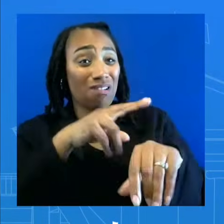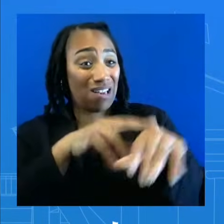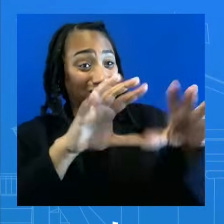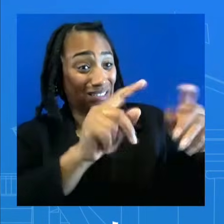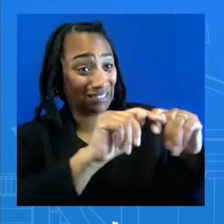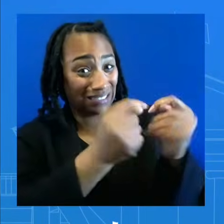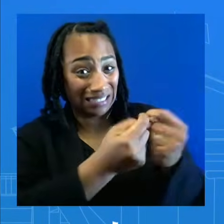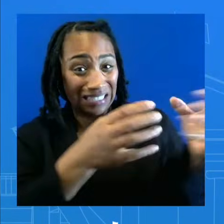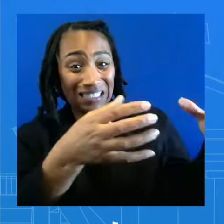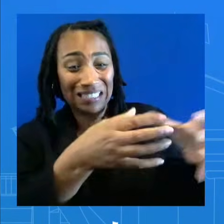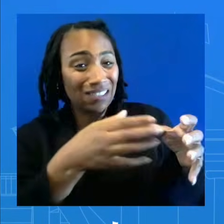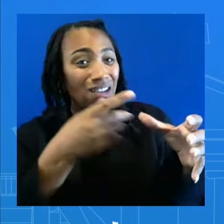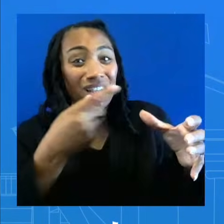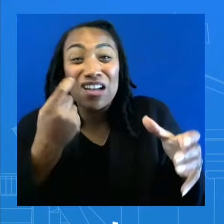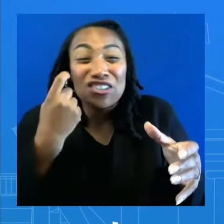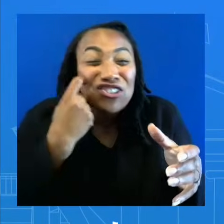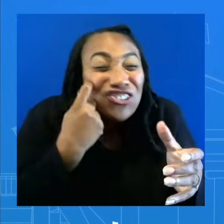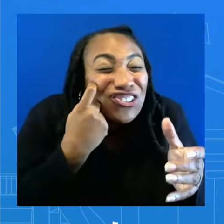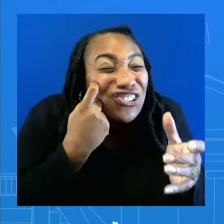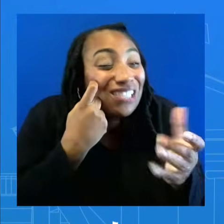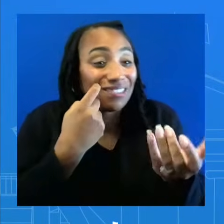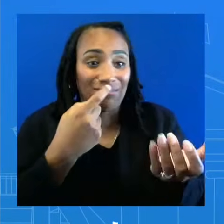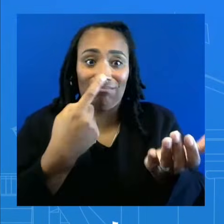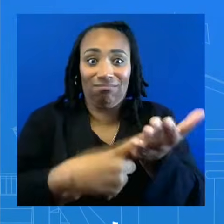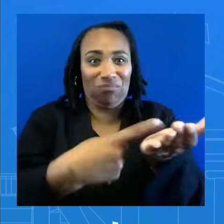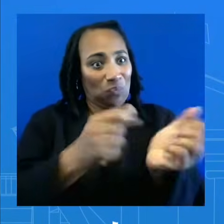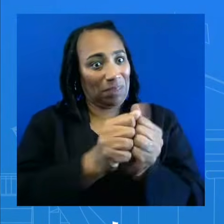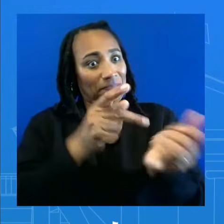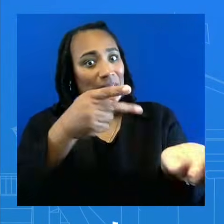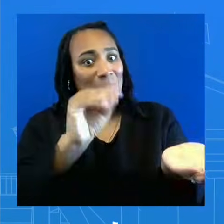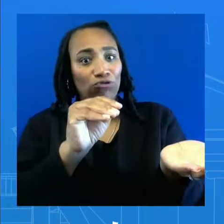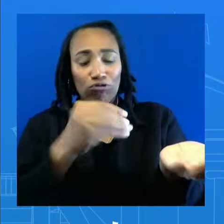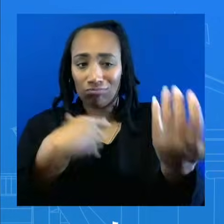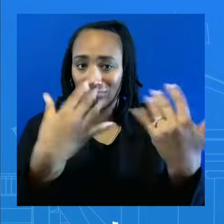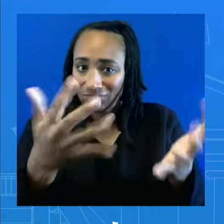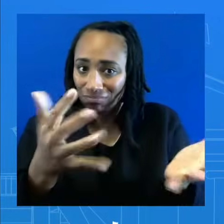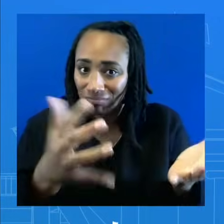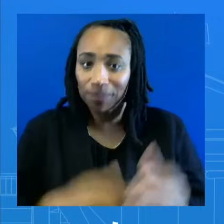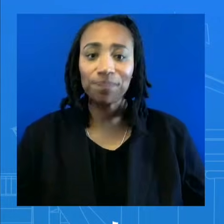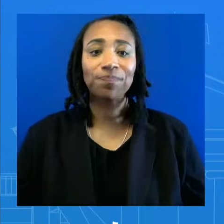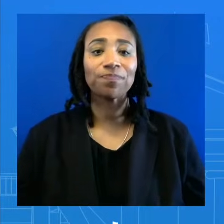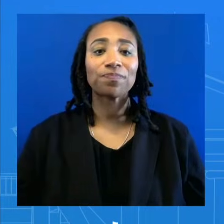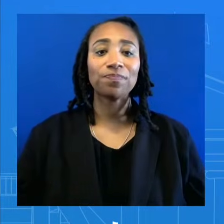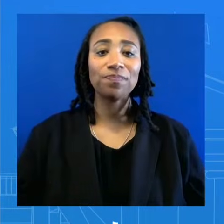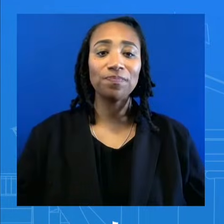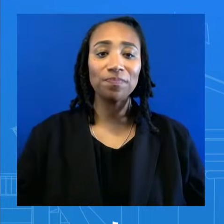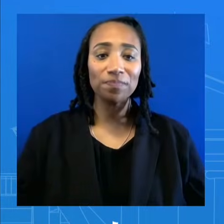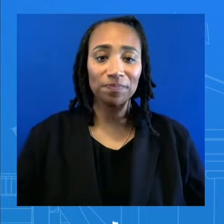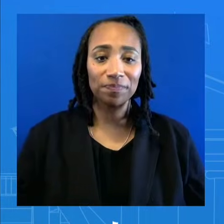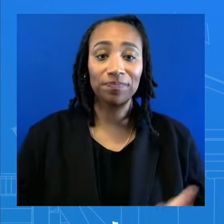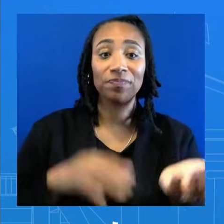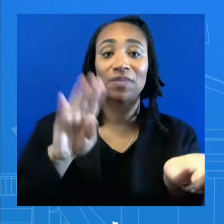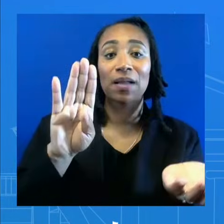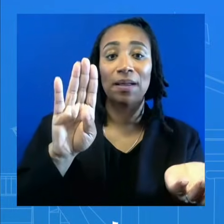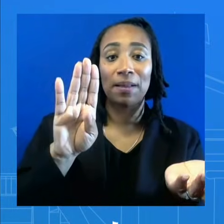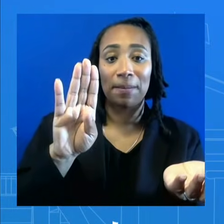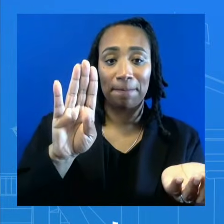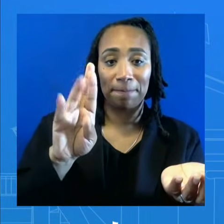Secretary Blinken is in the region. I have no doubt that he'll be bringing it up as well. Ms. Jean-Pierre: Go ahead, Patsy. The Press: Thanks you, Karine. John, two questions.